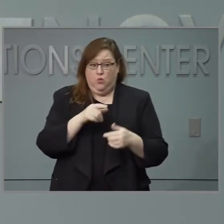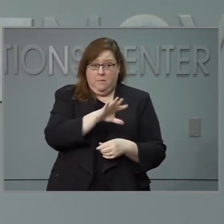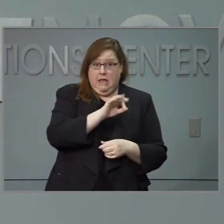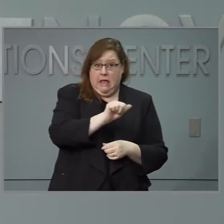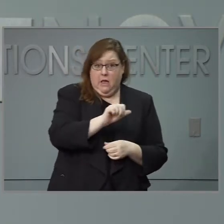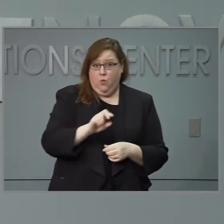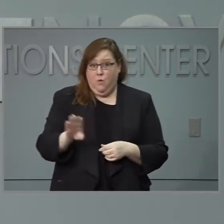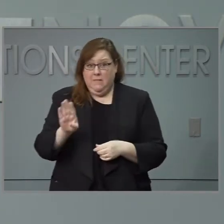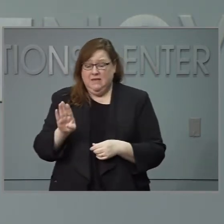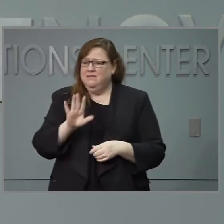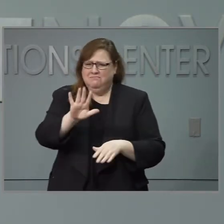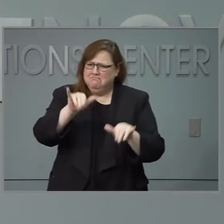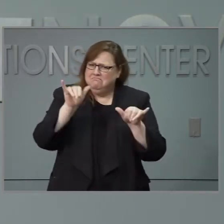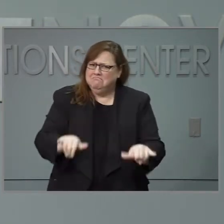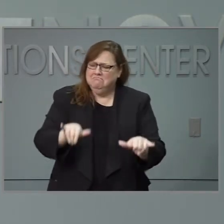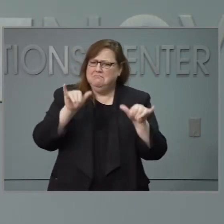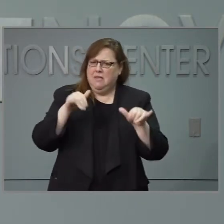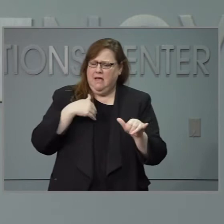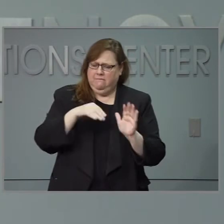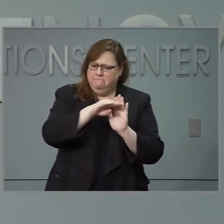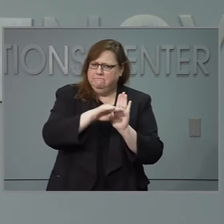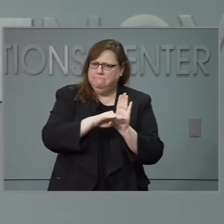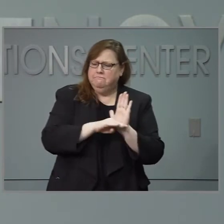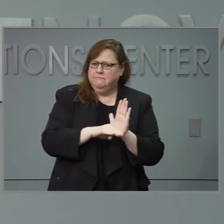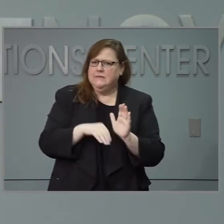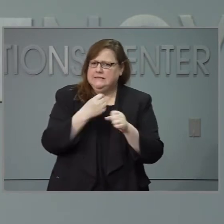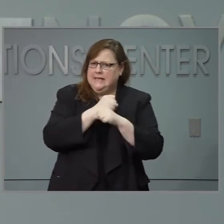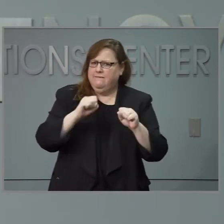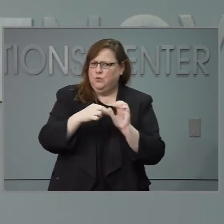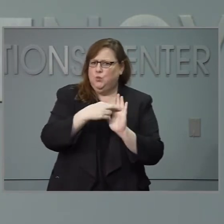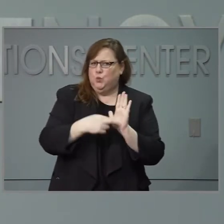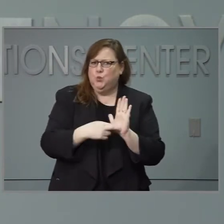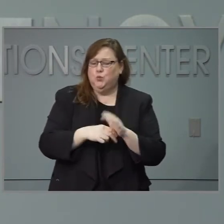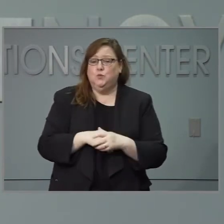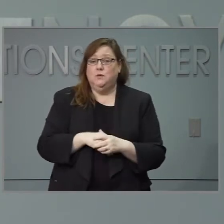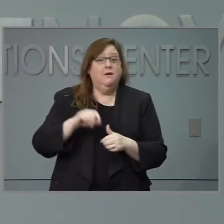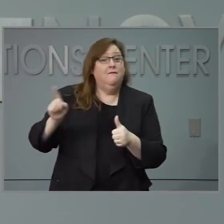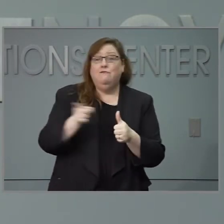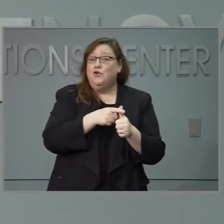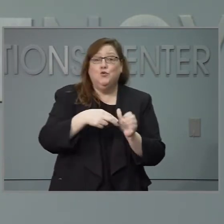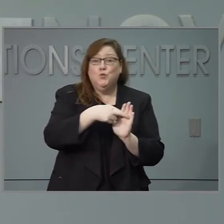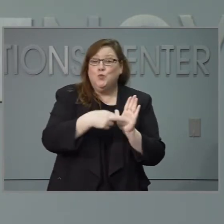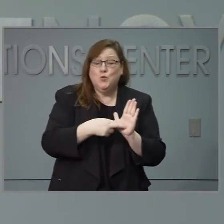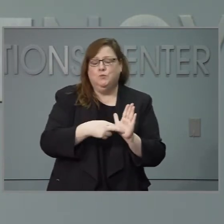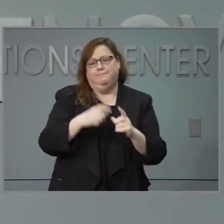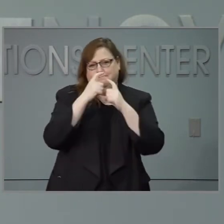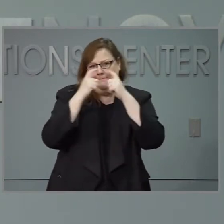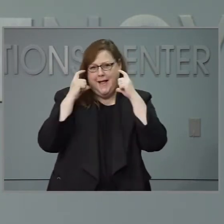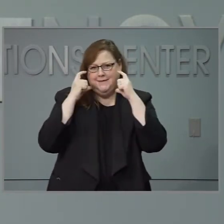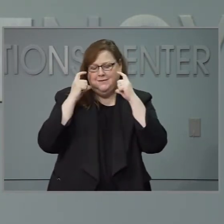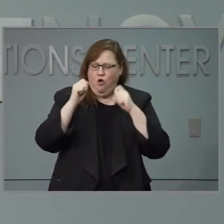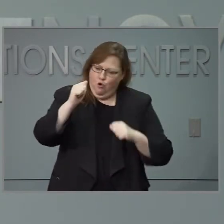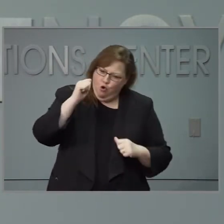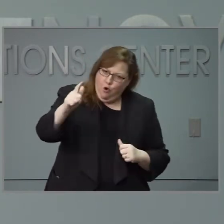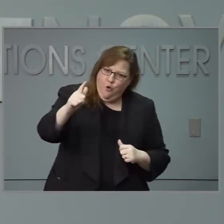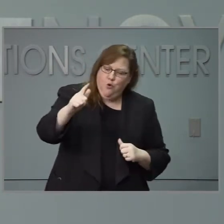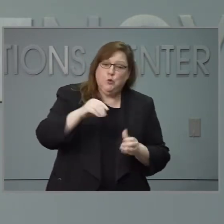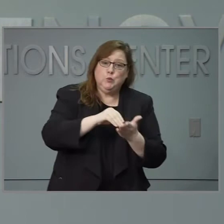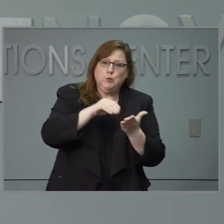PERSONAS PUEDEN LLEVAR LA MASCARILLA, NO HAY RESTRICCIONES, NADA MÁS PONER LA MASCARILLA Y ESTAMOS HABLANDO DE